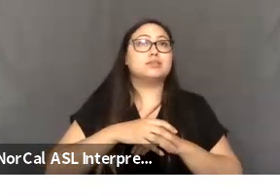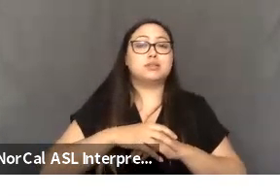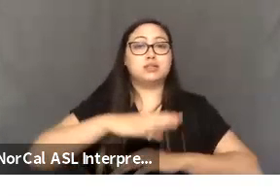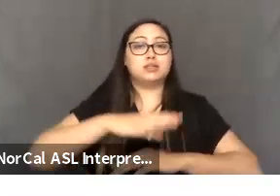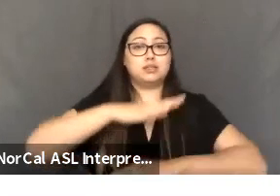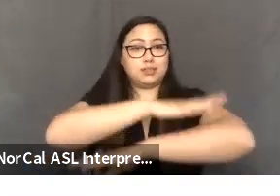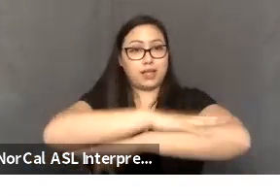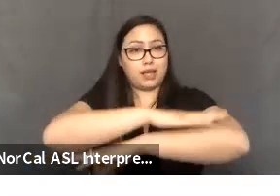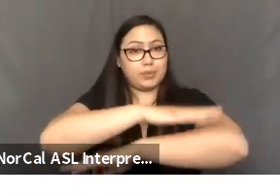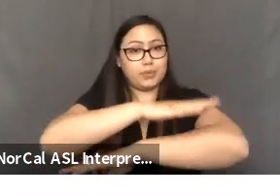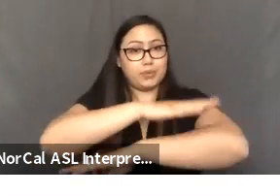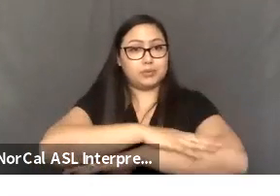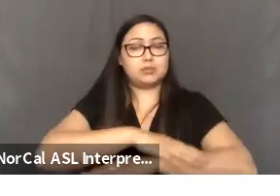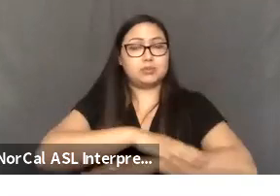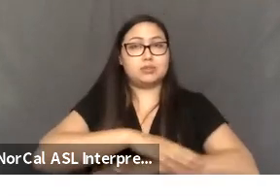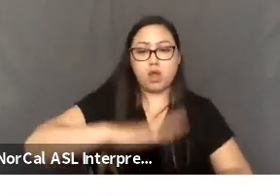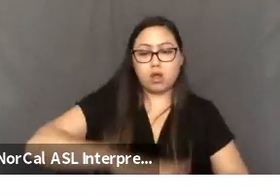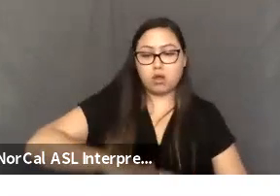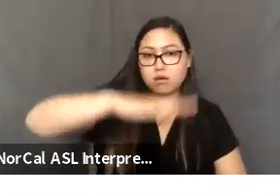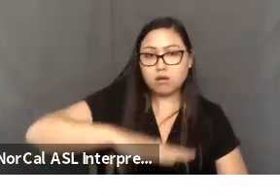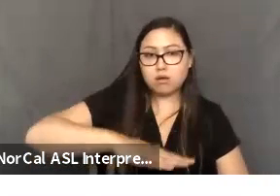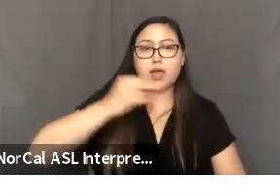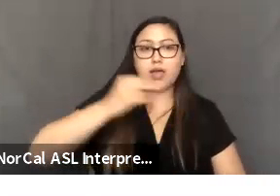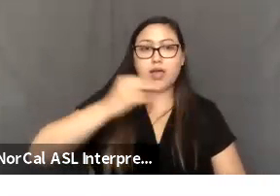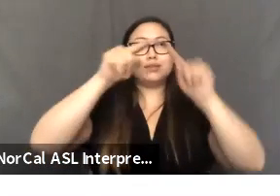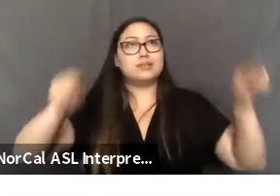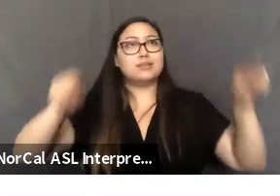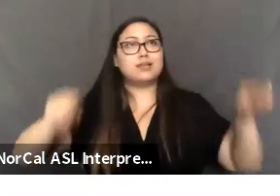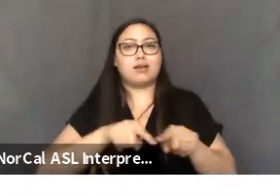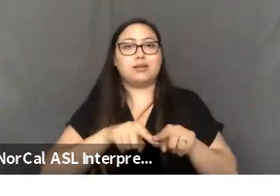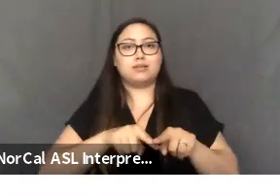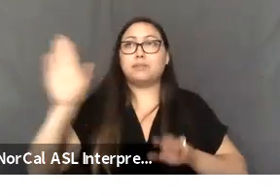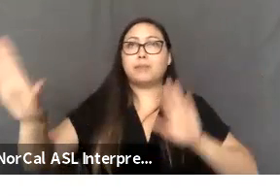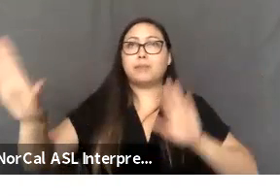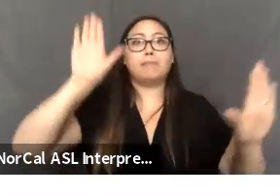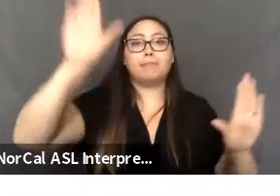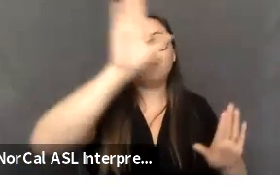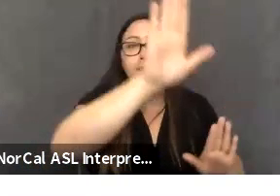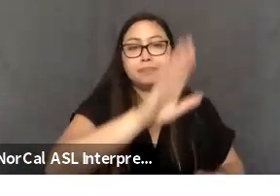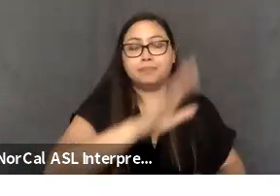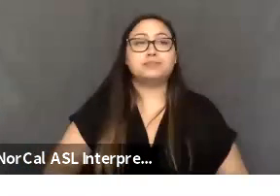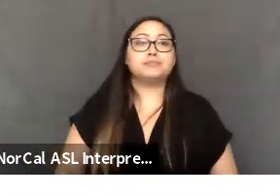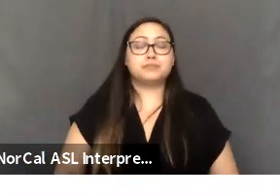tables, and signage throughout the healthcare setting. As one ADA coordinator described in